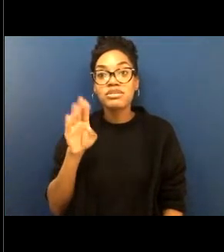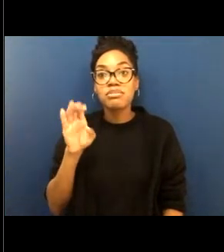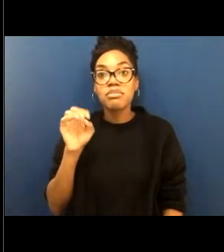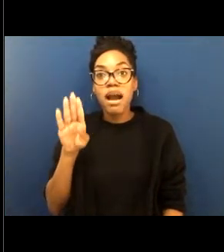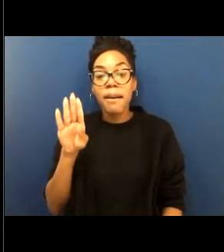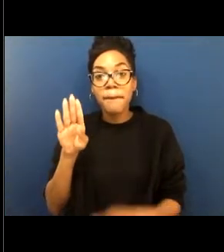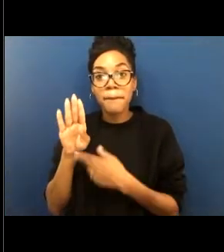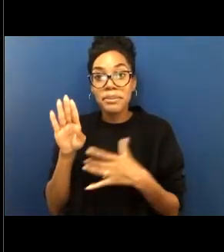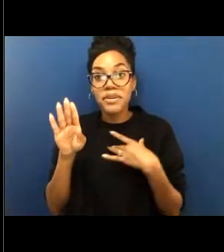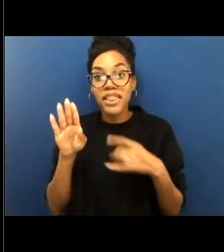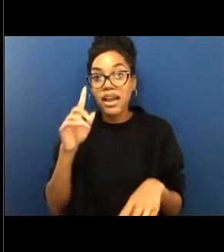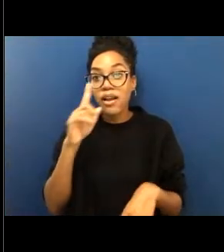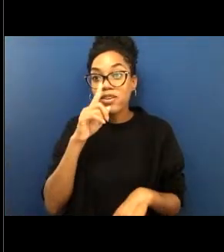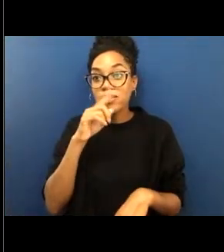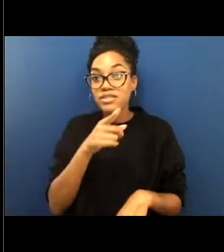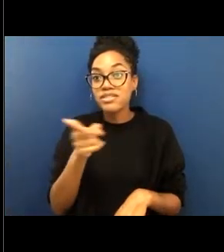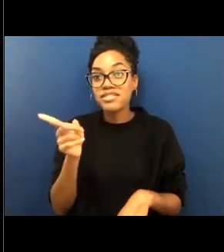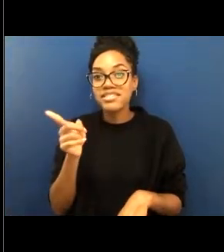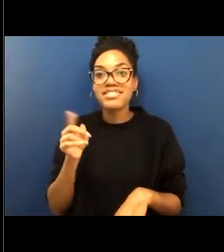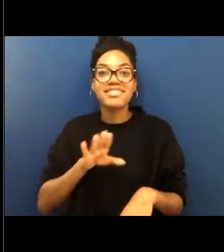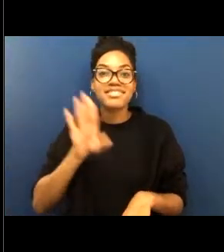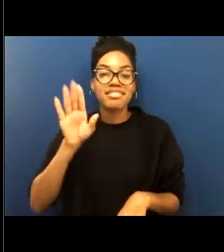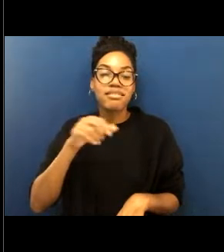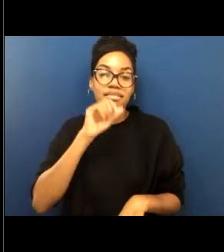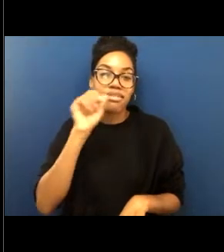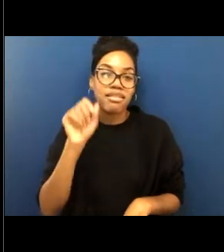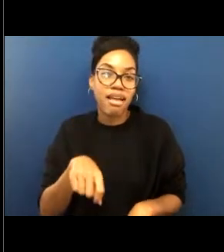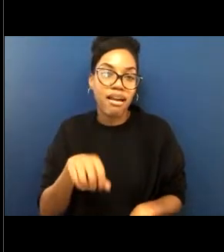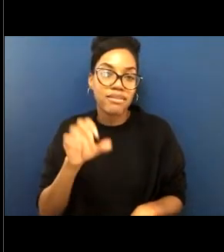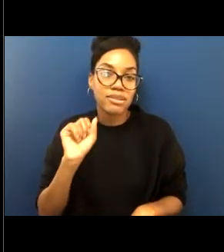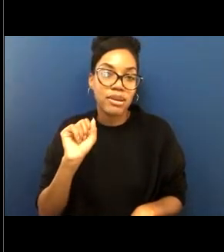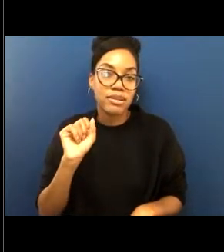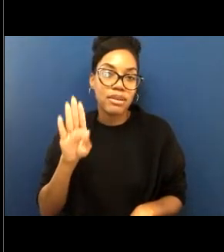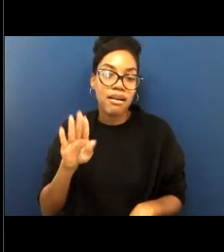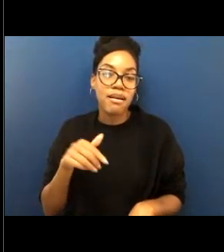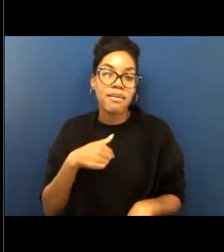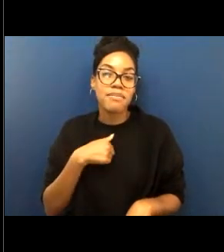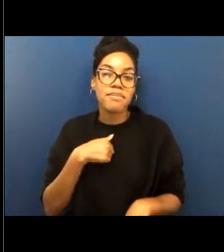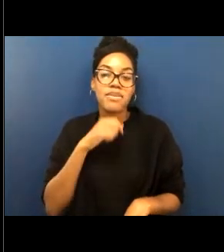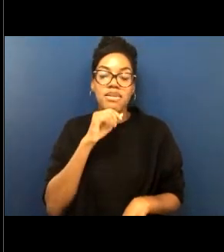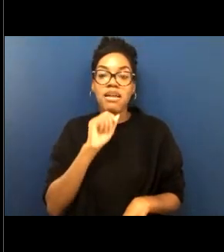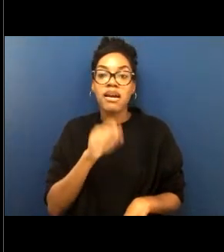SpongeBob fans? I love SpongeBob, but I think SpongeBob maybe had it wrong